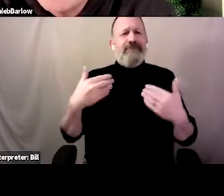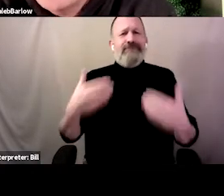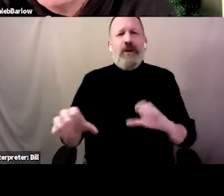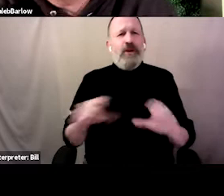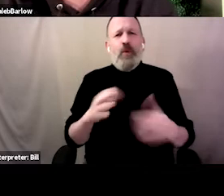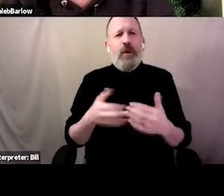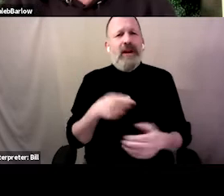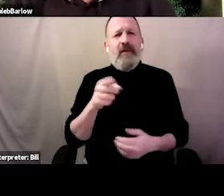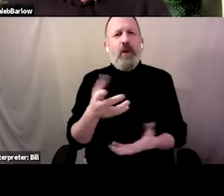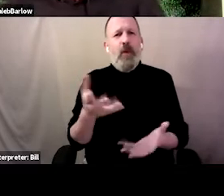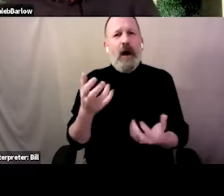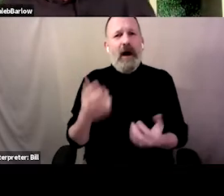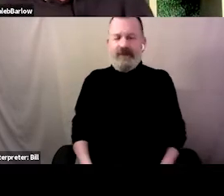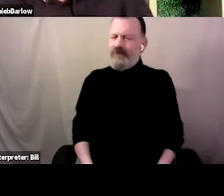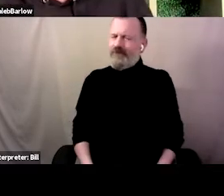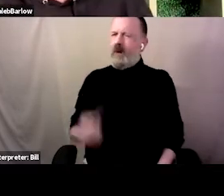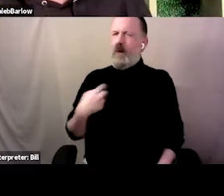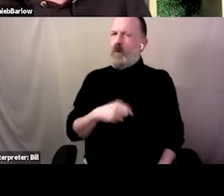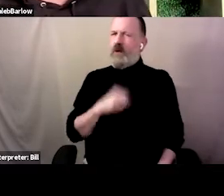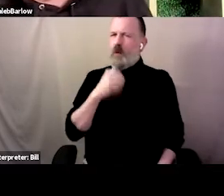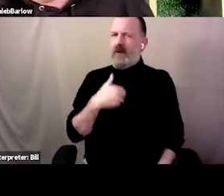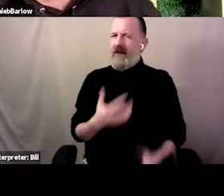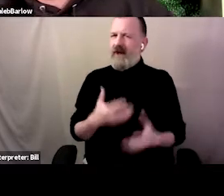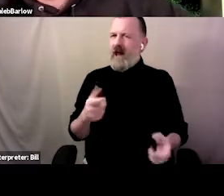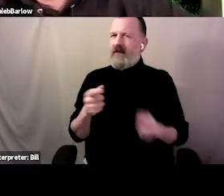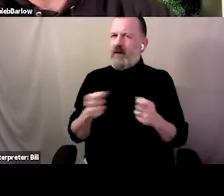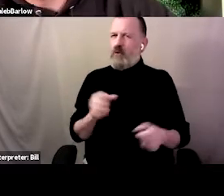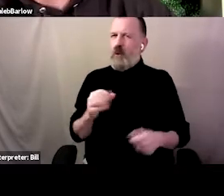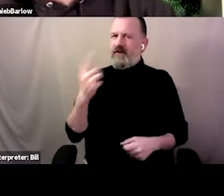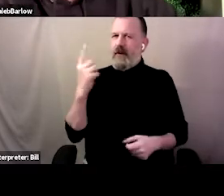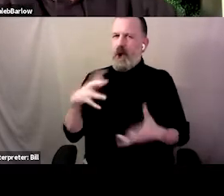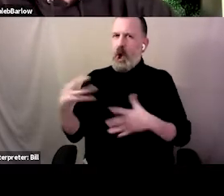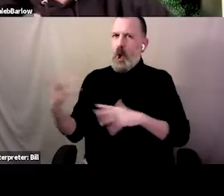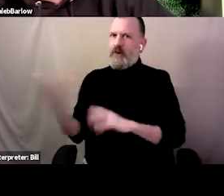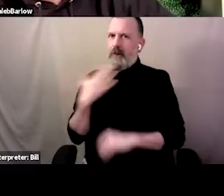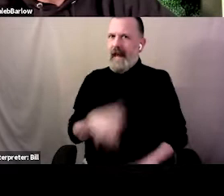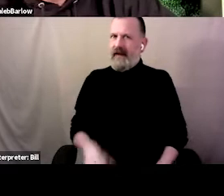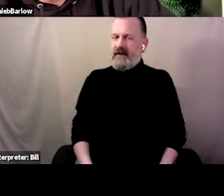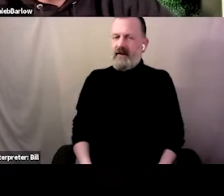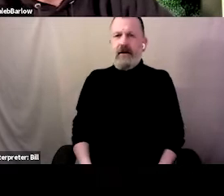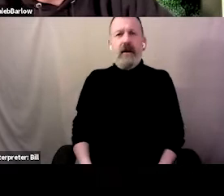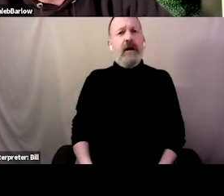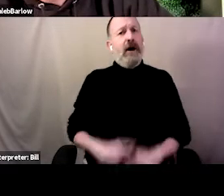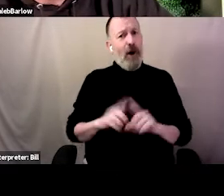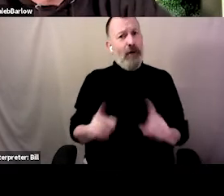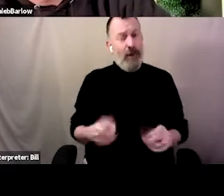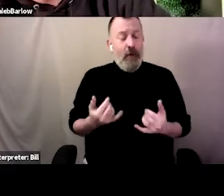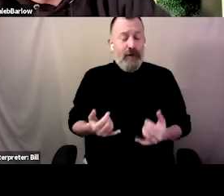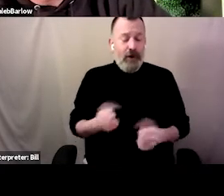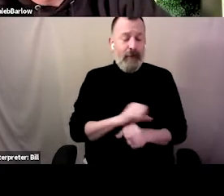we don't have a lot of control over it. If something went bad. So although the current pandemic, we're dealing with is biological